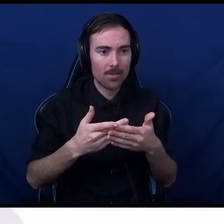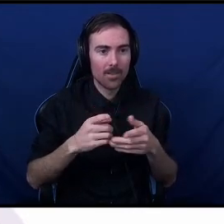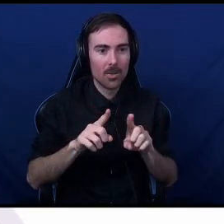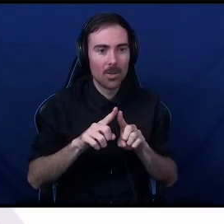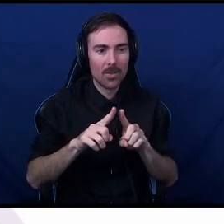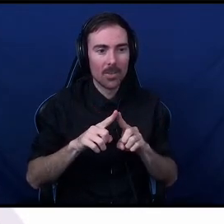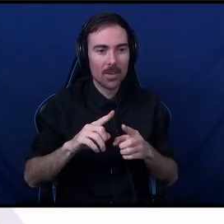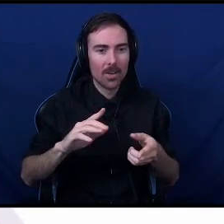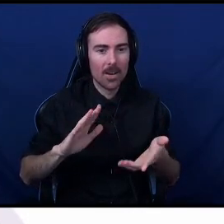Oh, my dad.